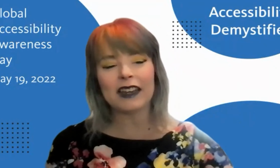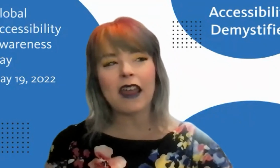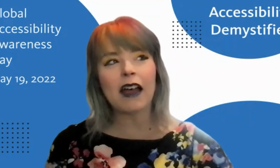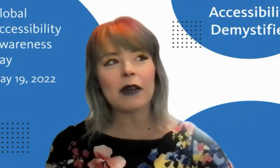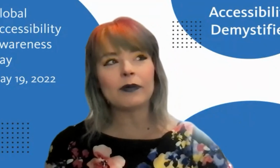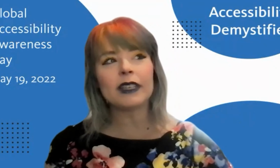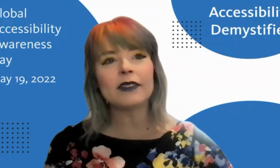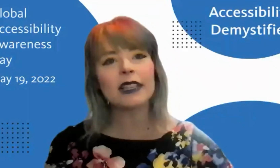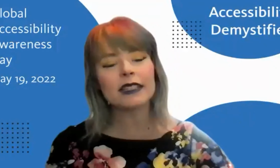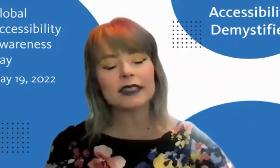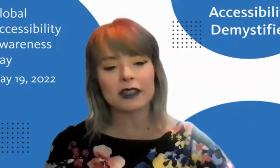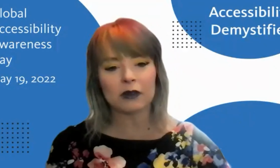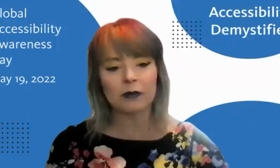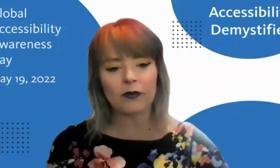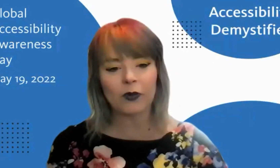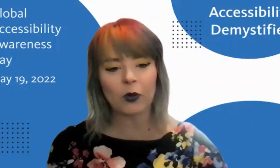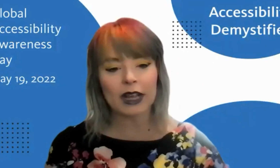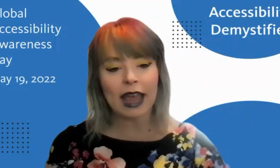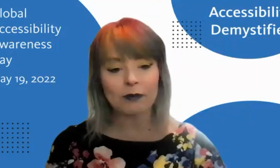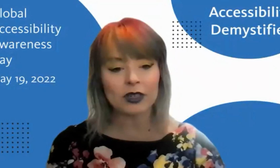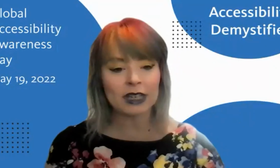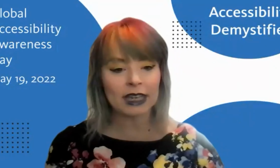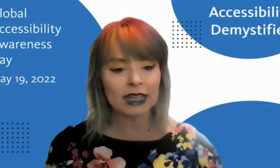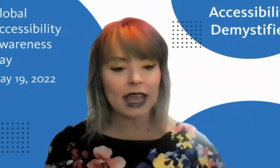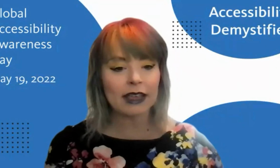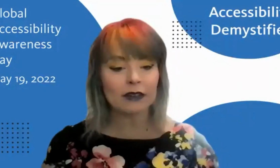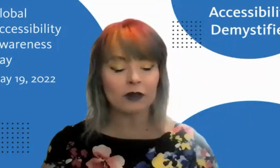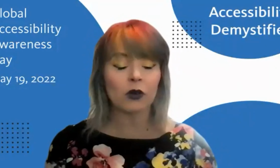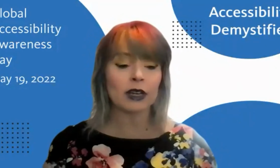And then using Zoom for captioning and recording